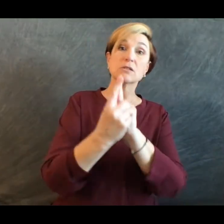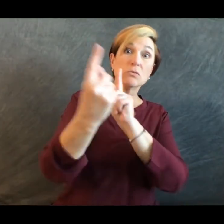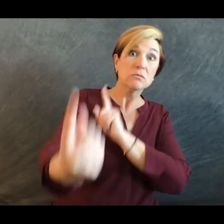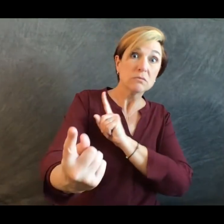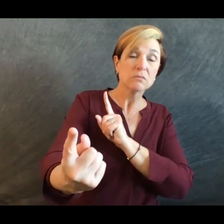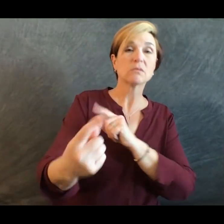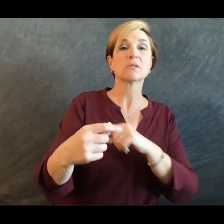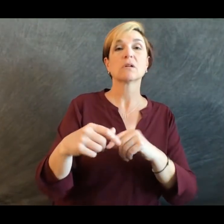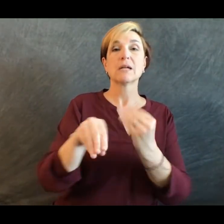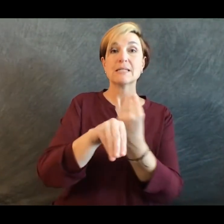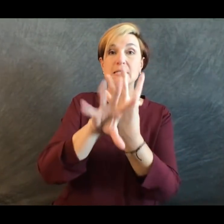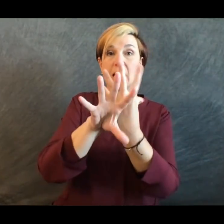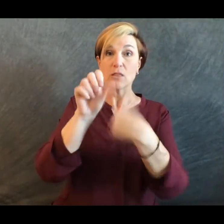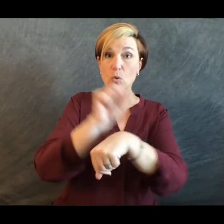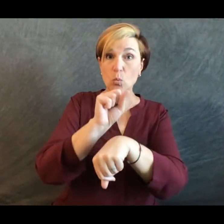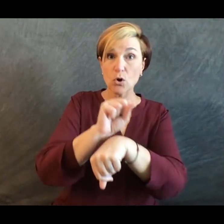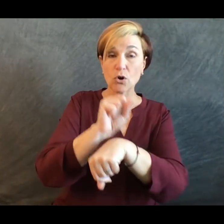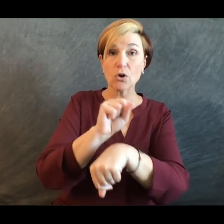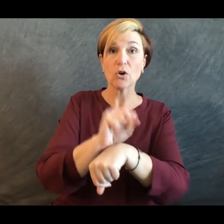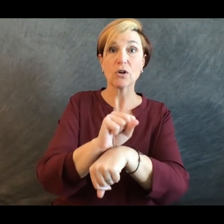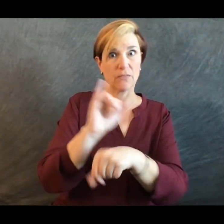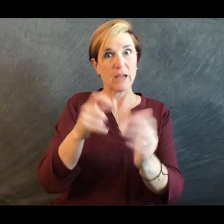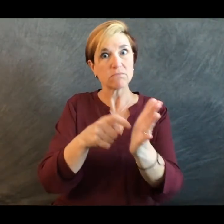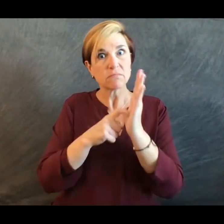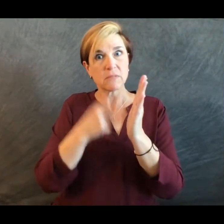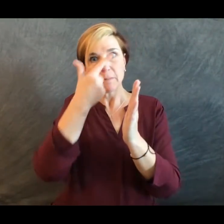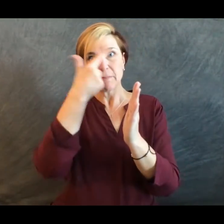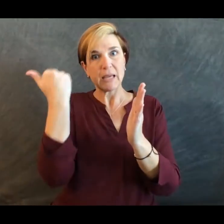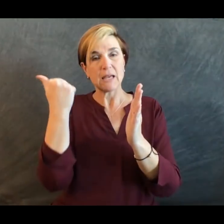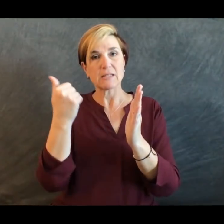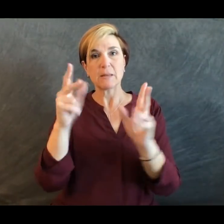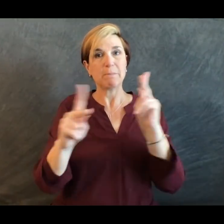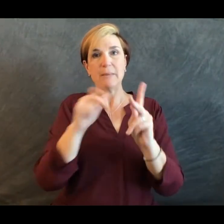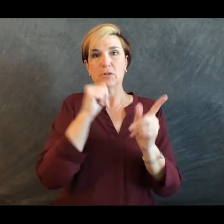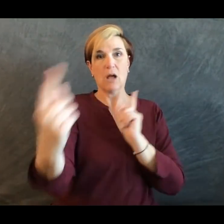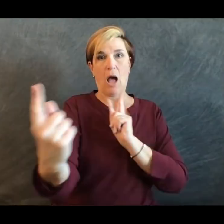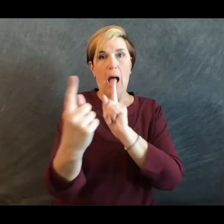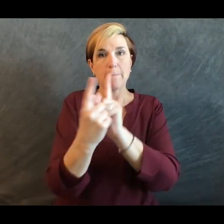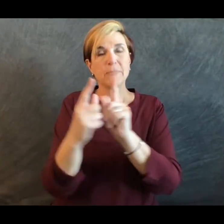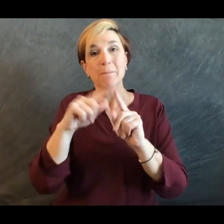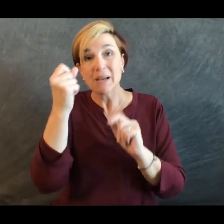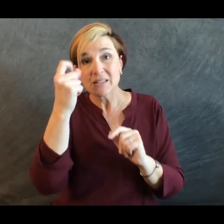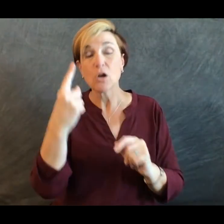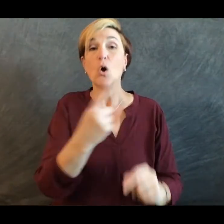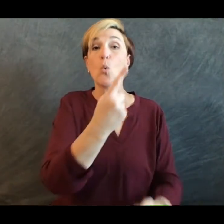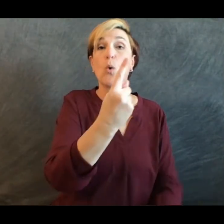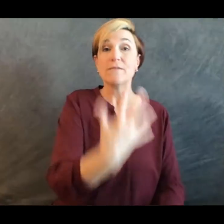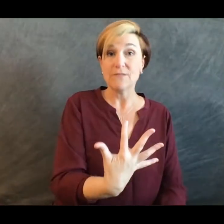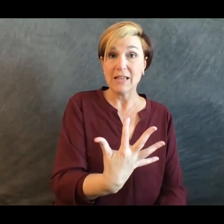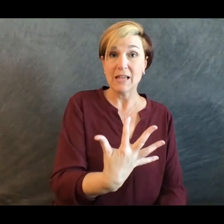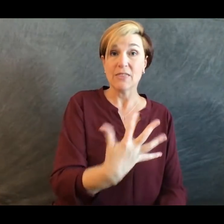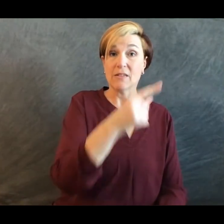dr. felts you talked about how they prevent the spread of corona virus yet only one in five African Americans and one in six Hispanics has a job that lets